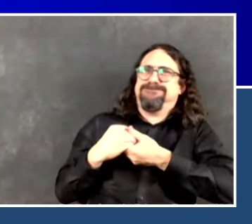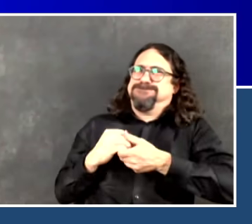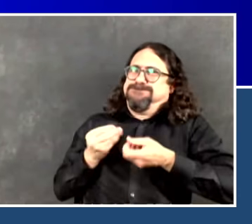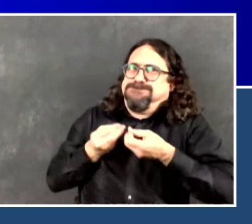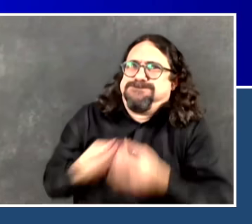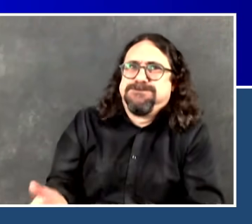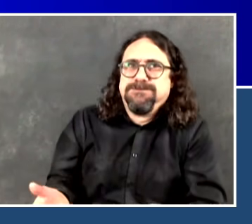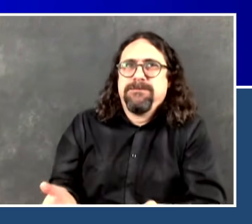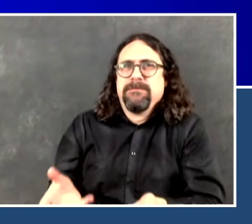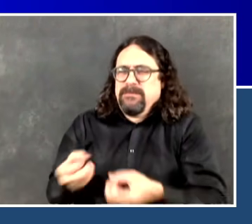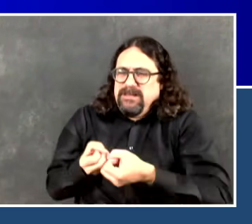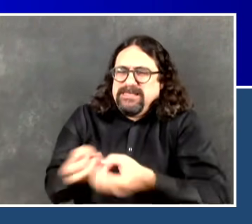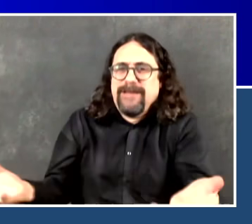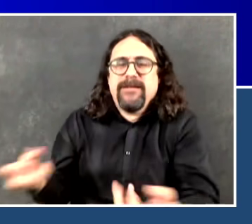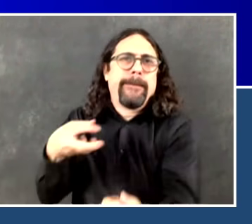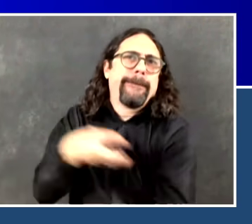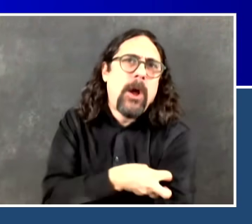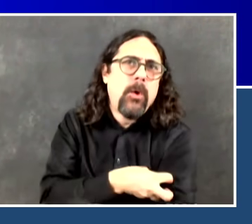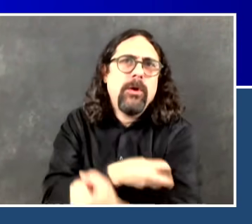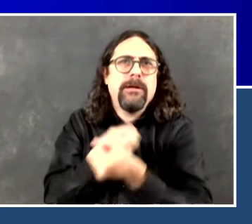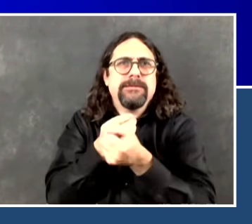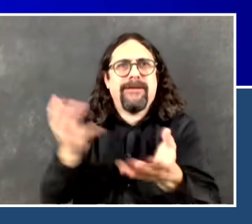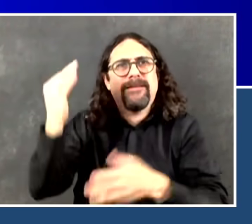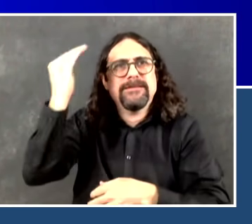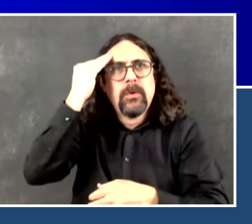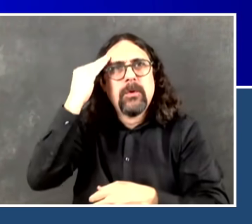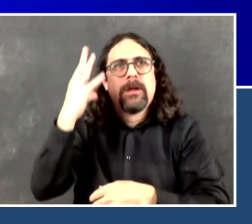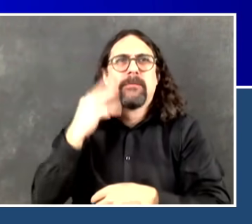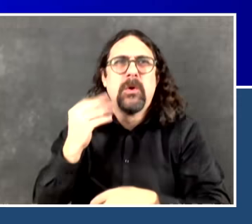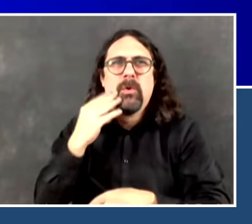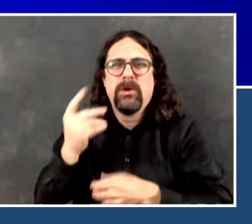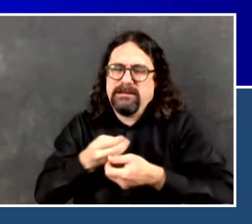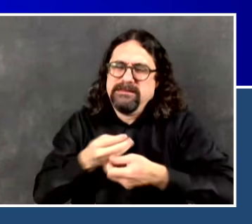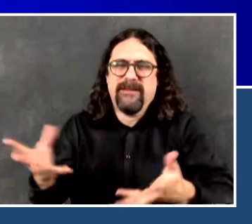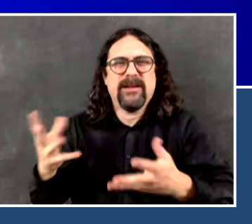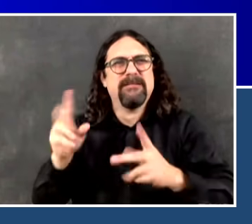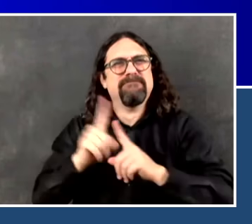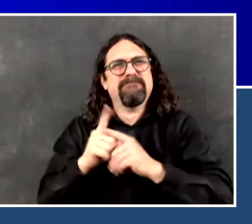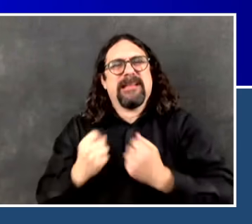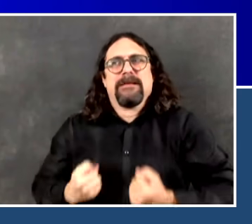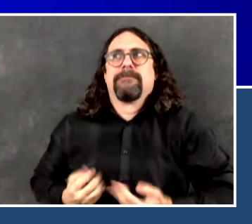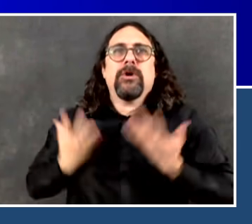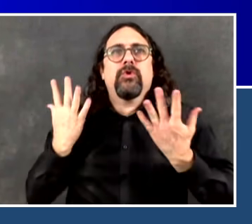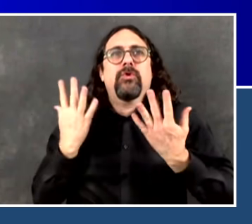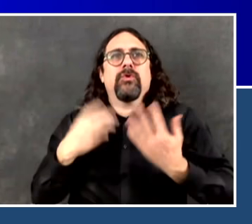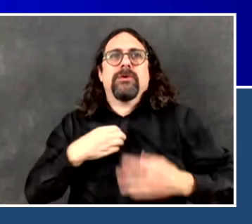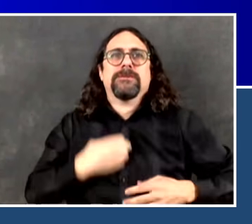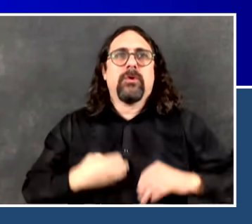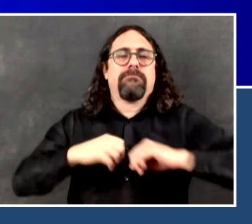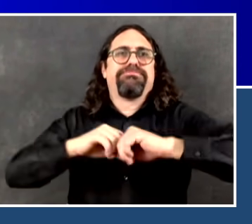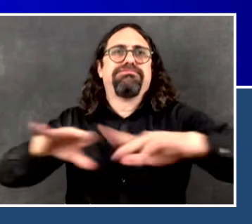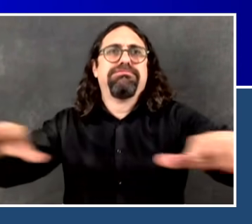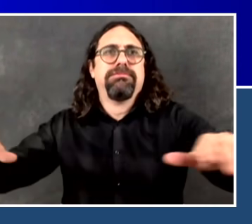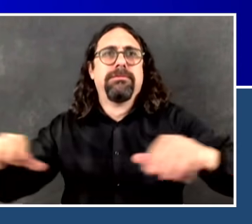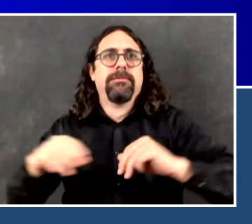AMEXP LEOF SOMEONE FROM OUR BUSINESS